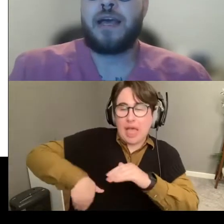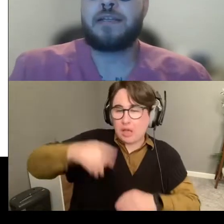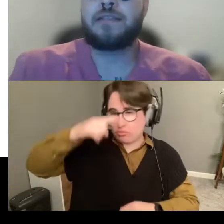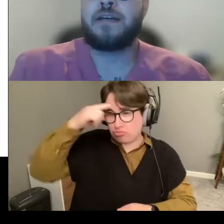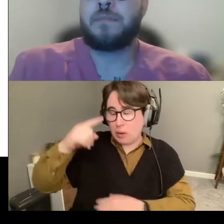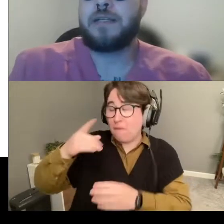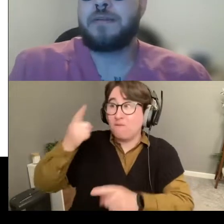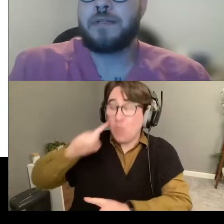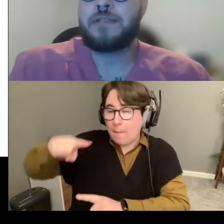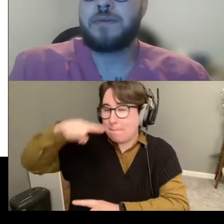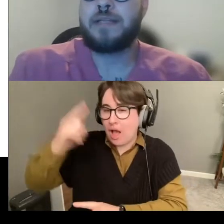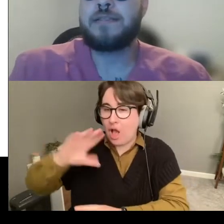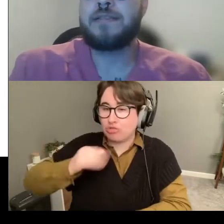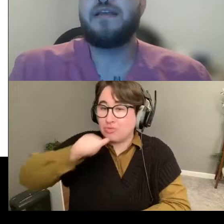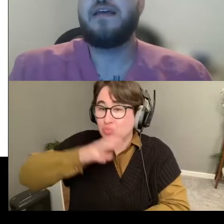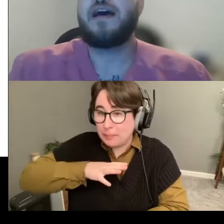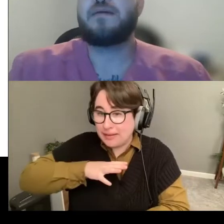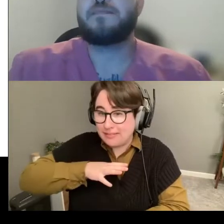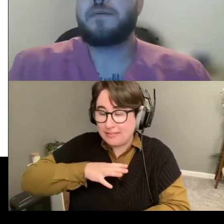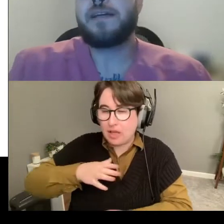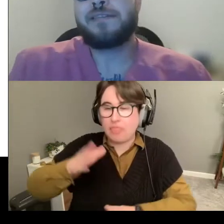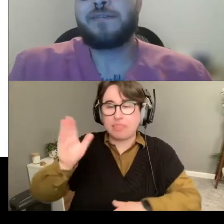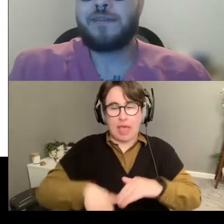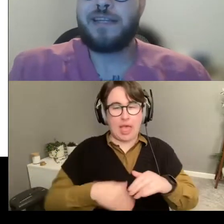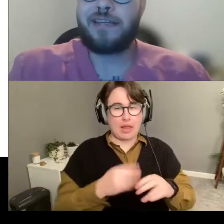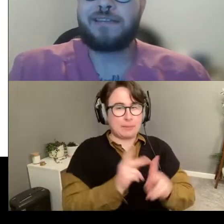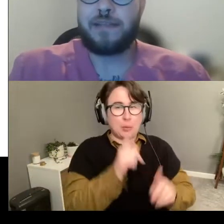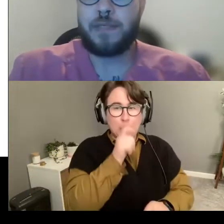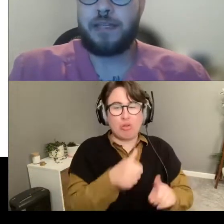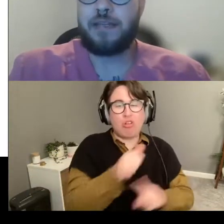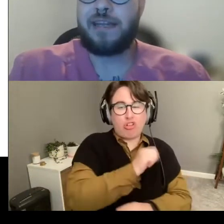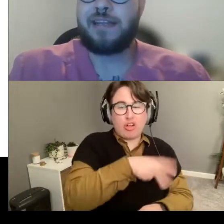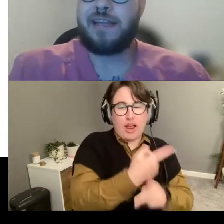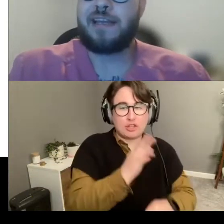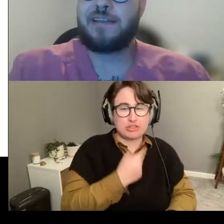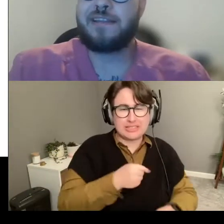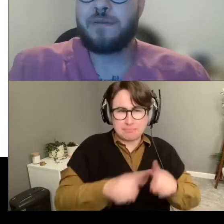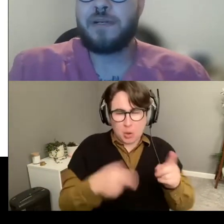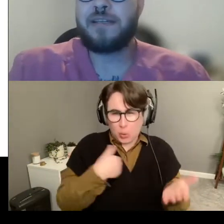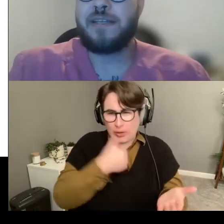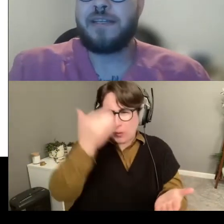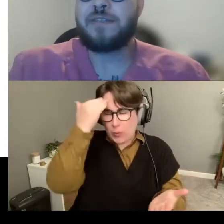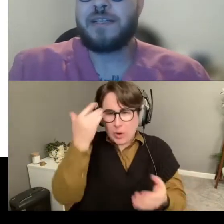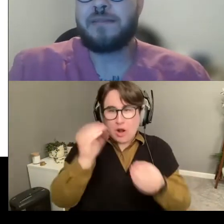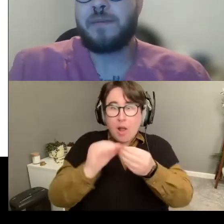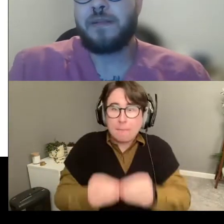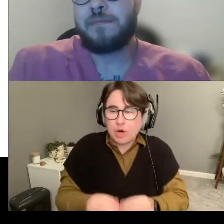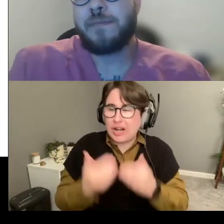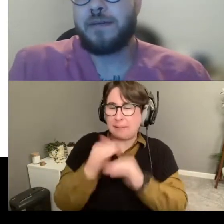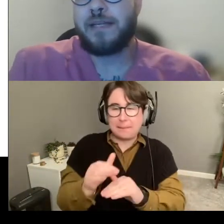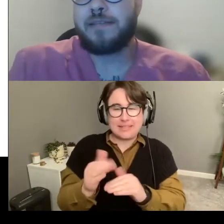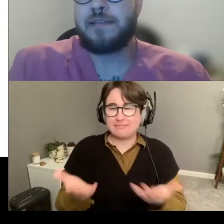at men who are trans, but we also know the data's limited, and that historically, trans people have been erased